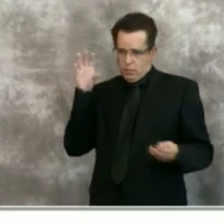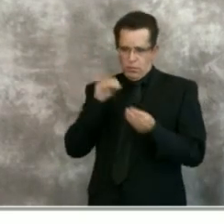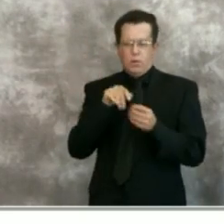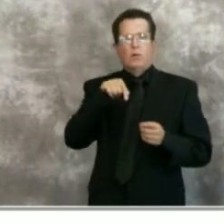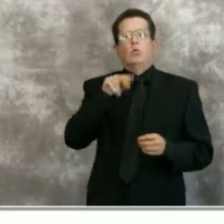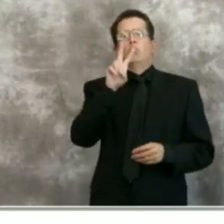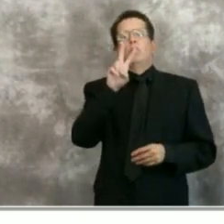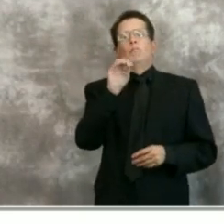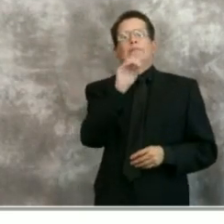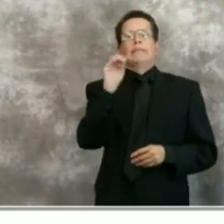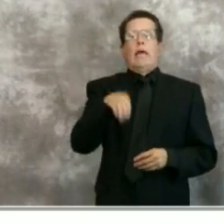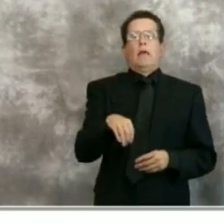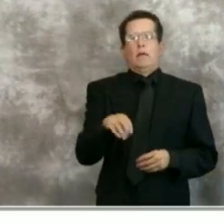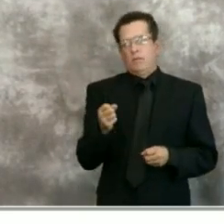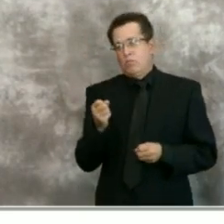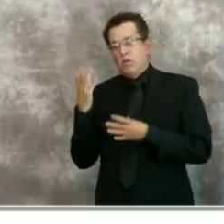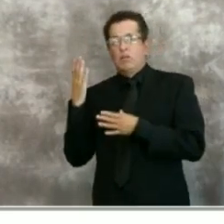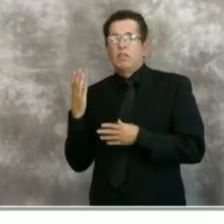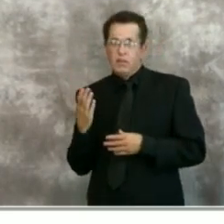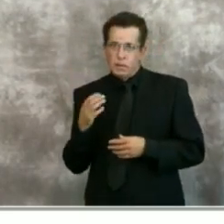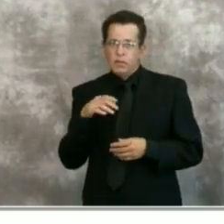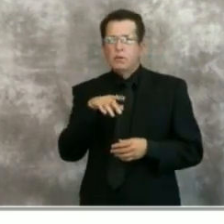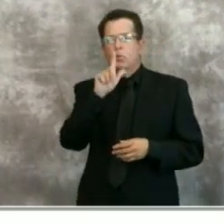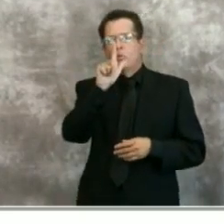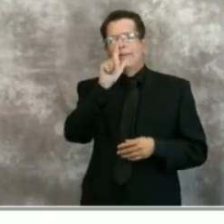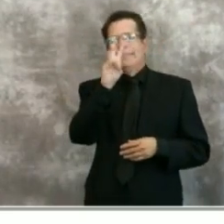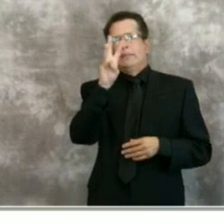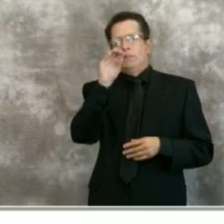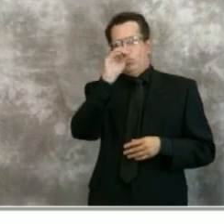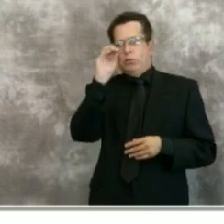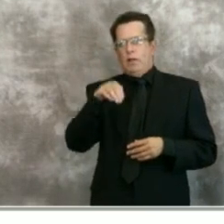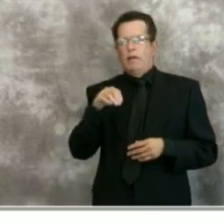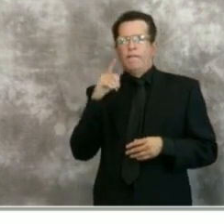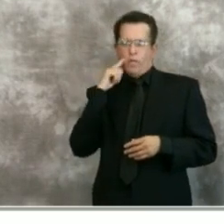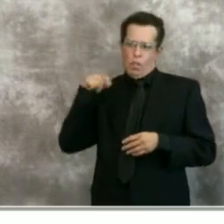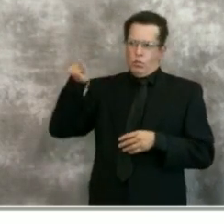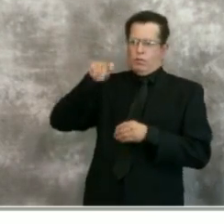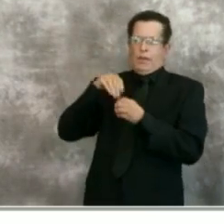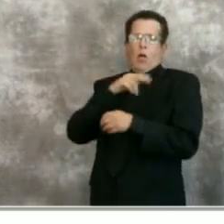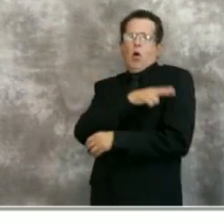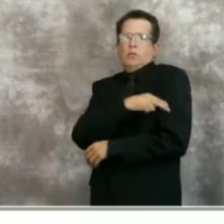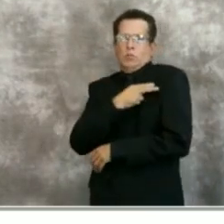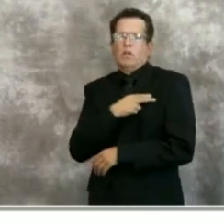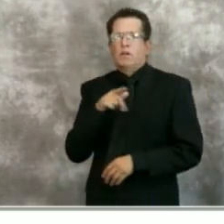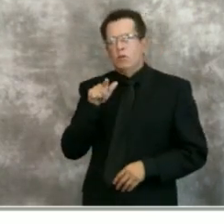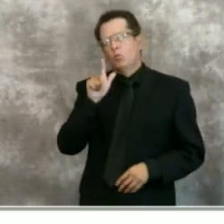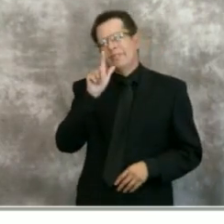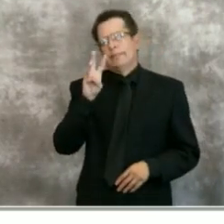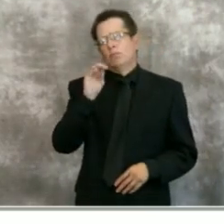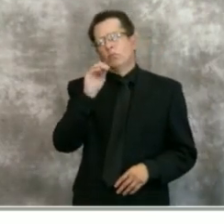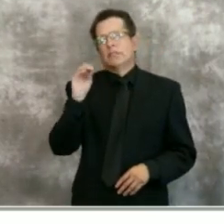THIS INCLUDES 575. CASES THAT ARE IN THE ICU THIS NUMBER IS 2% OF THE TOTAL NUMBER OF